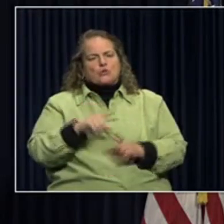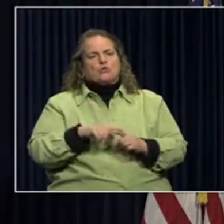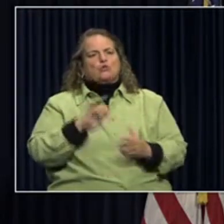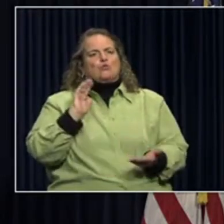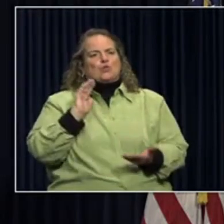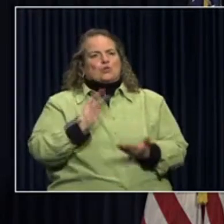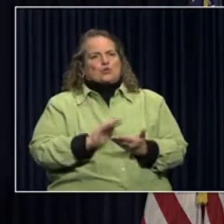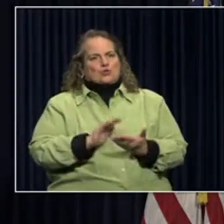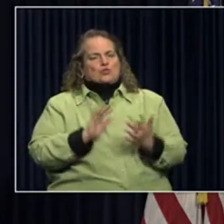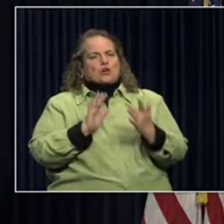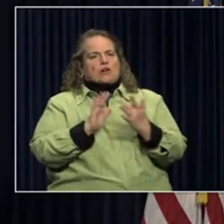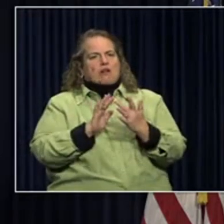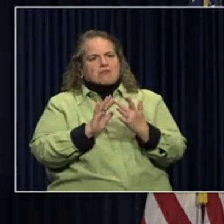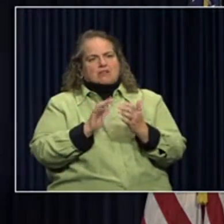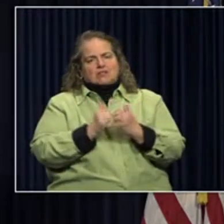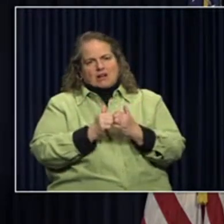SO FAR THREE PEOPLE HAVE DIED IN KENTUCKY FROM THE